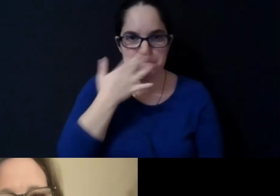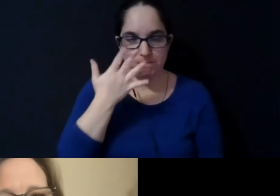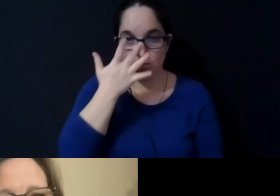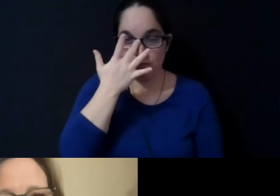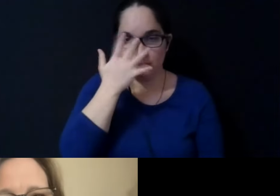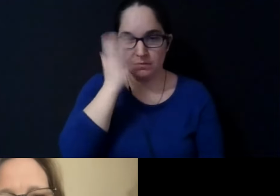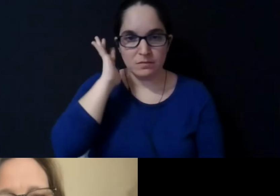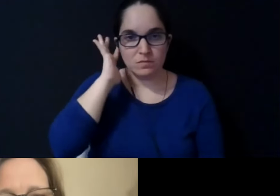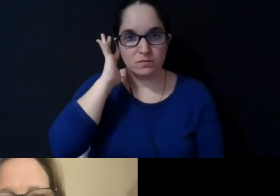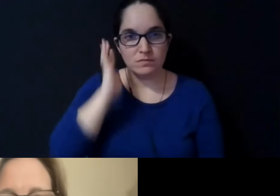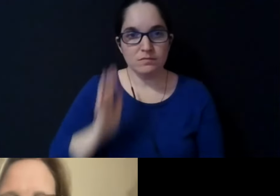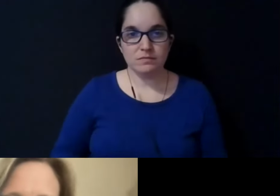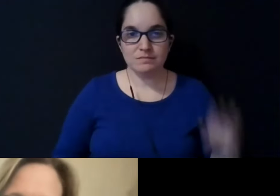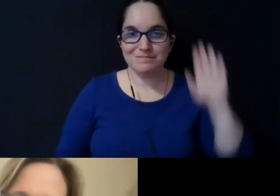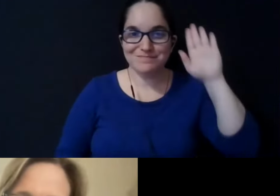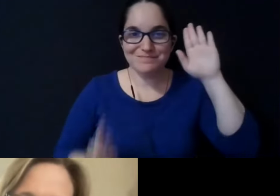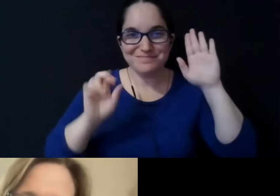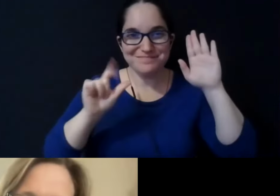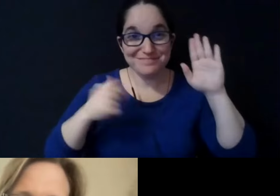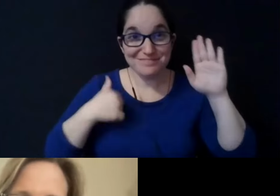Yes, Professor, I'm here. Do you want to share your exquisite